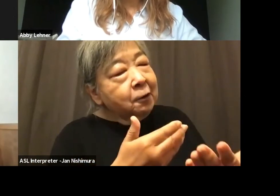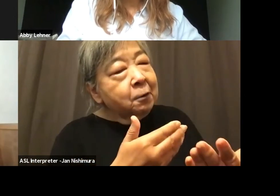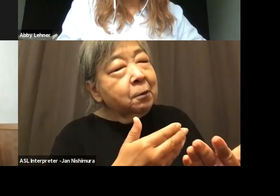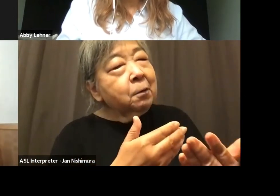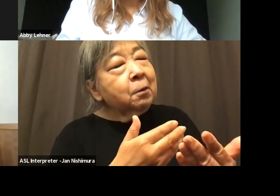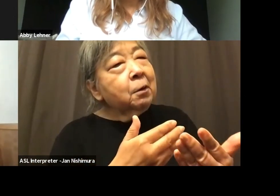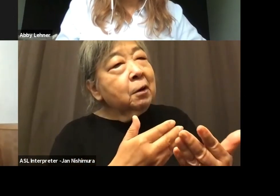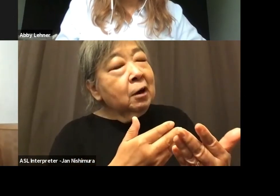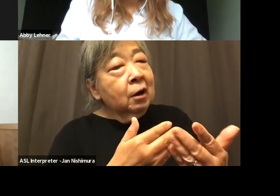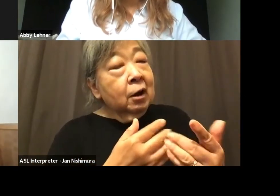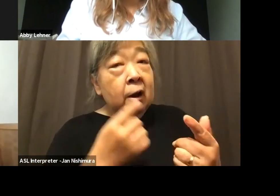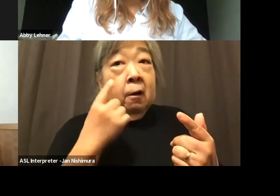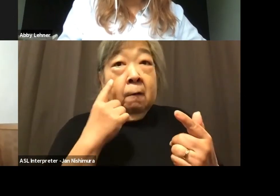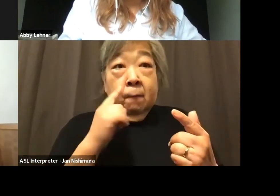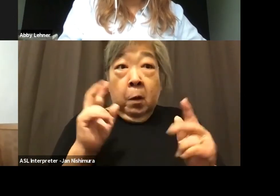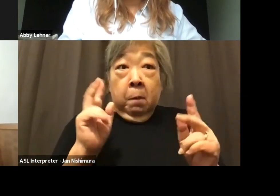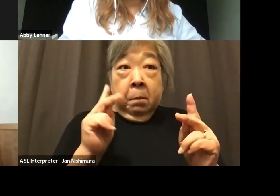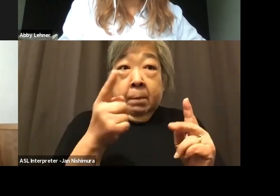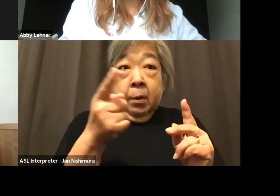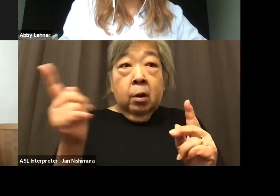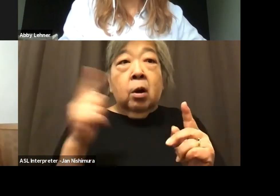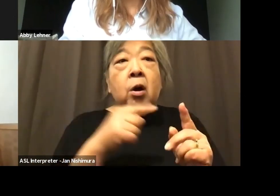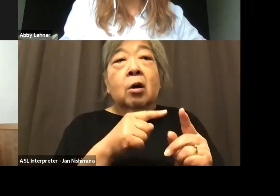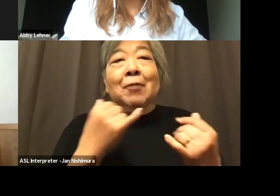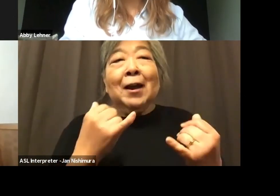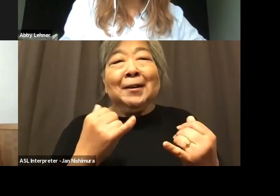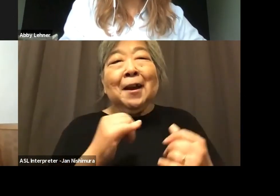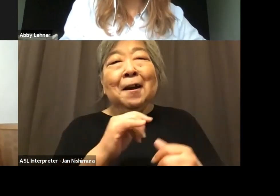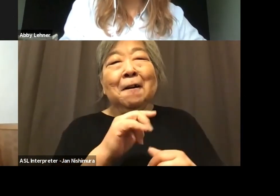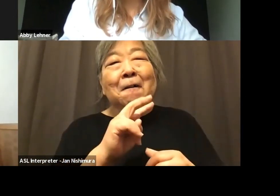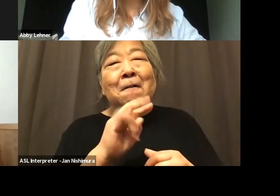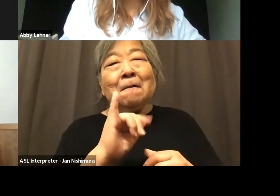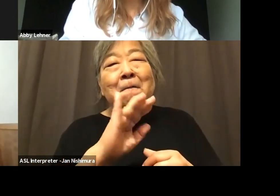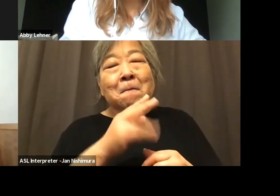For folks, she is working in New York right now for the United Nations, so that's where